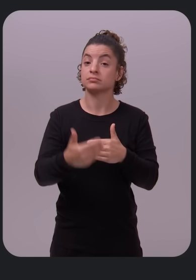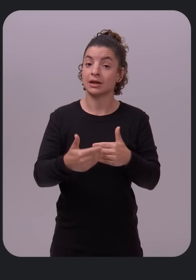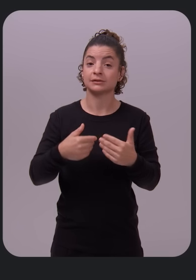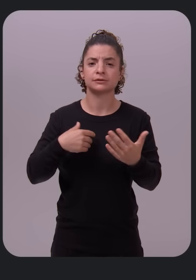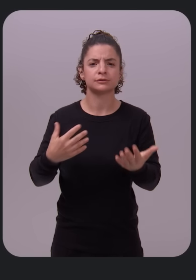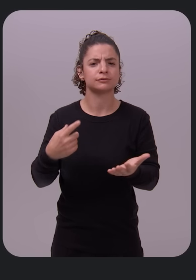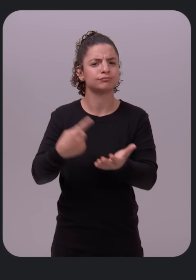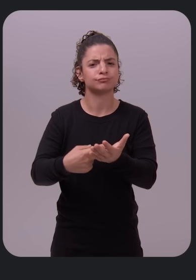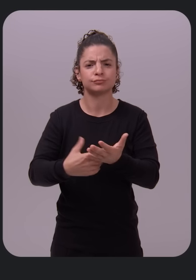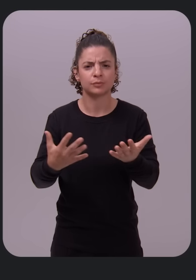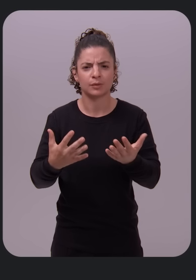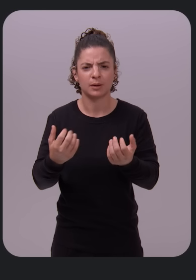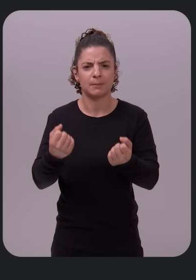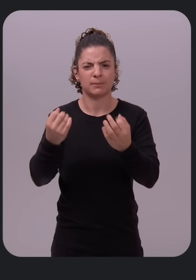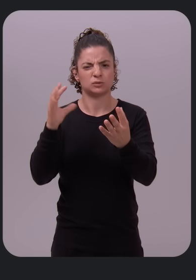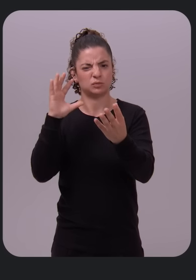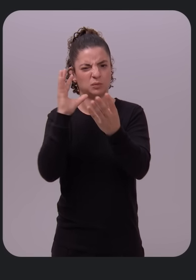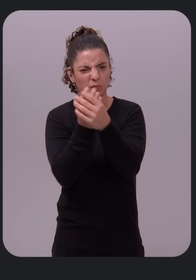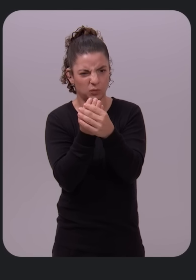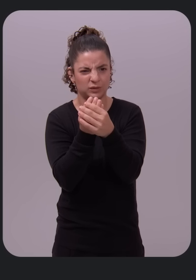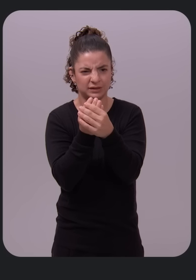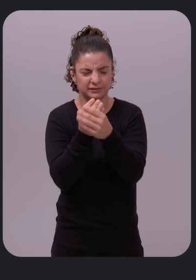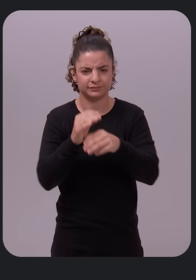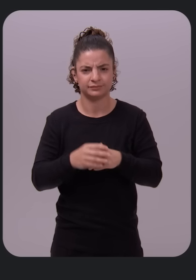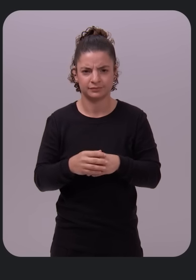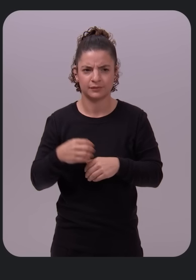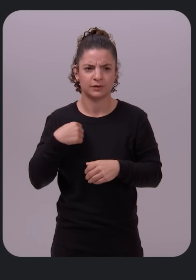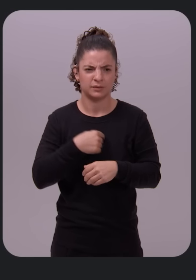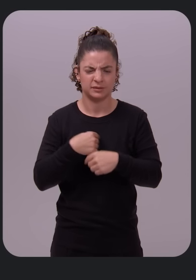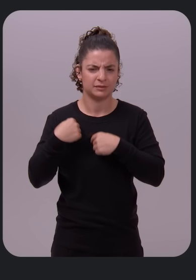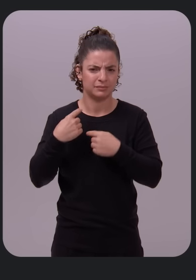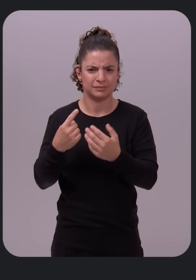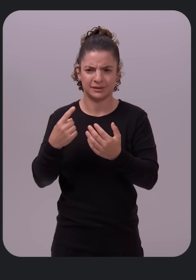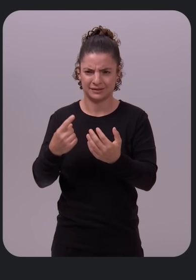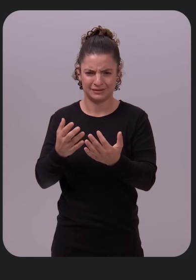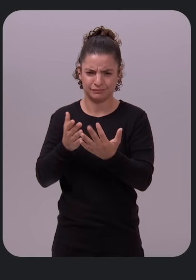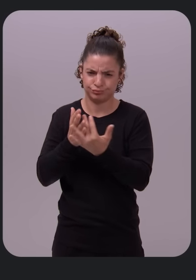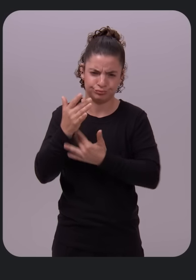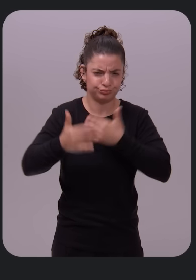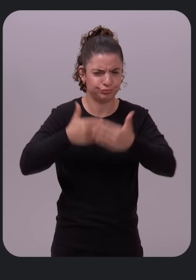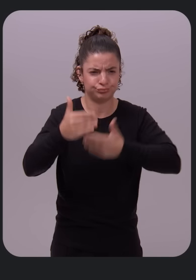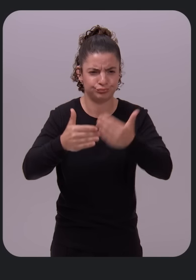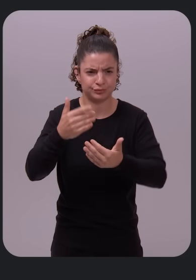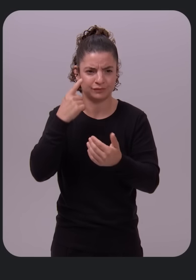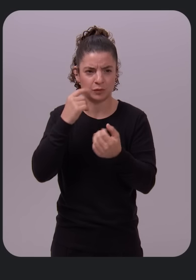Next, let's talk about multimodality. We've been blazing the trail for multimodal search